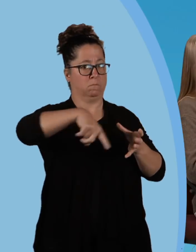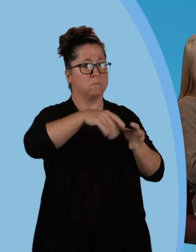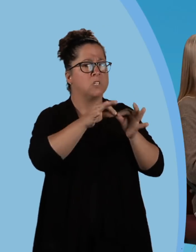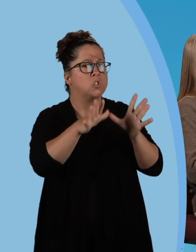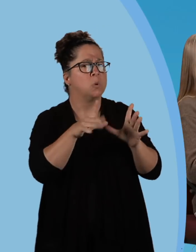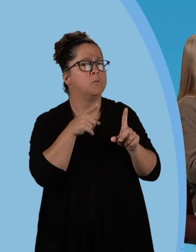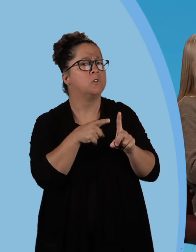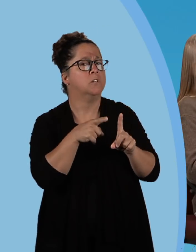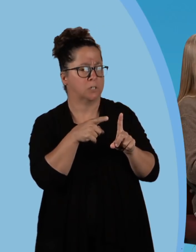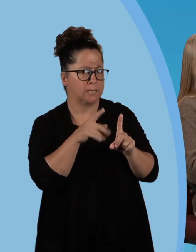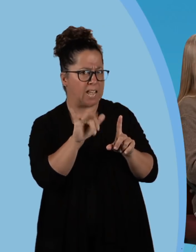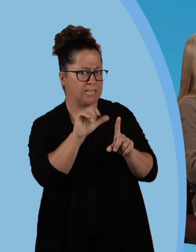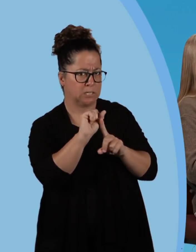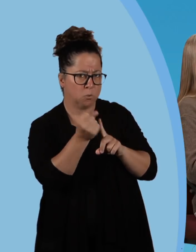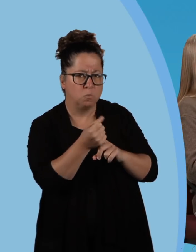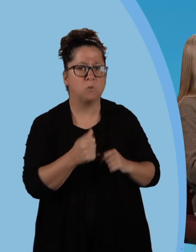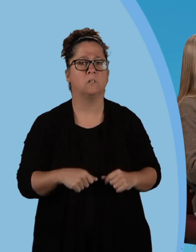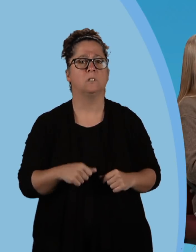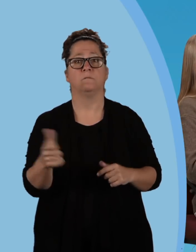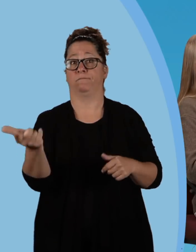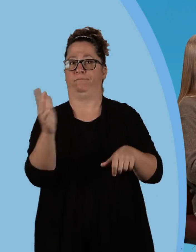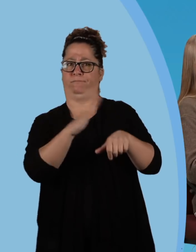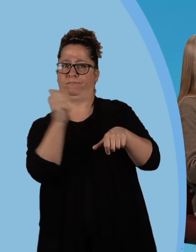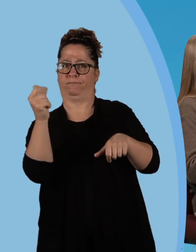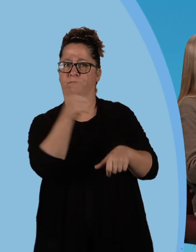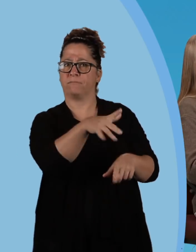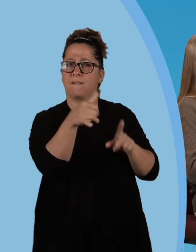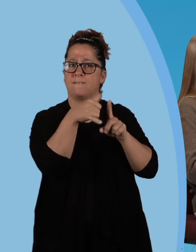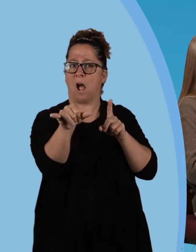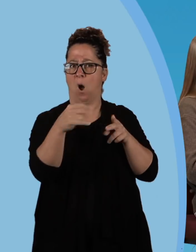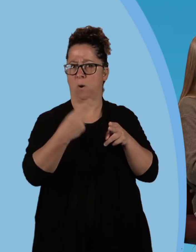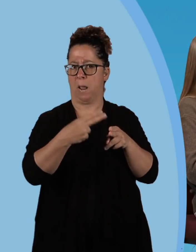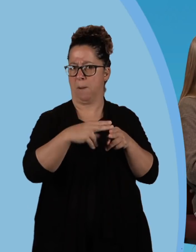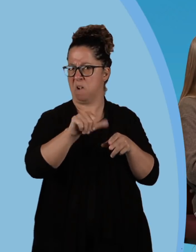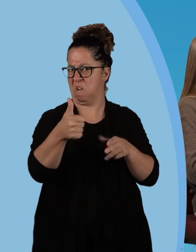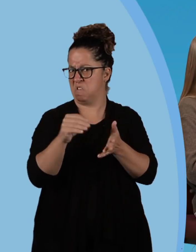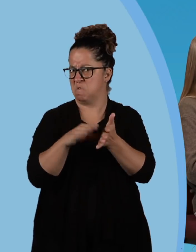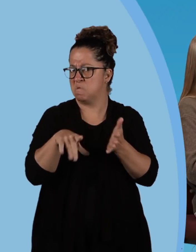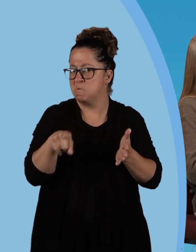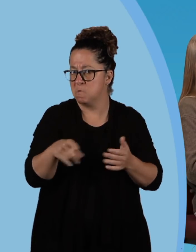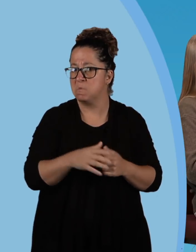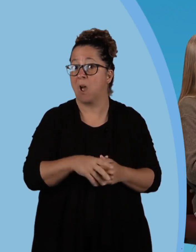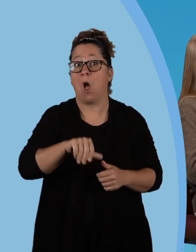I also am concerned about the adult professional, the interpreter in this situation,